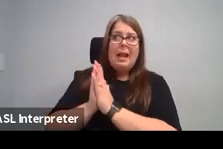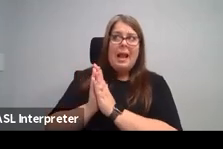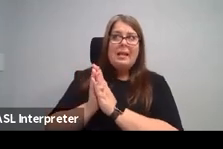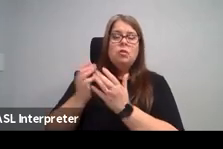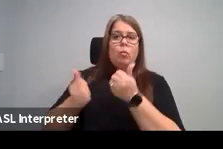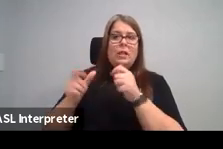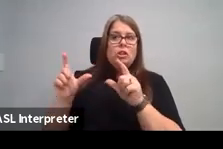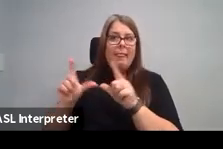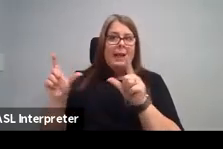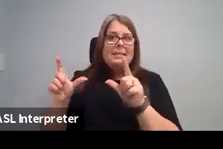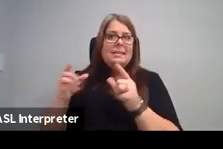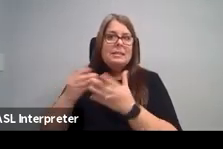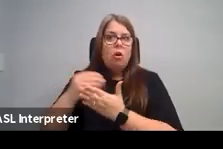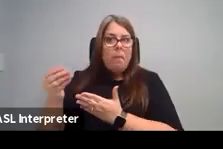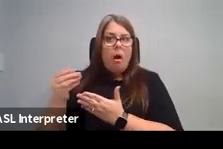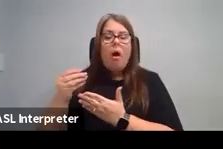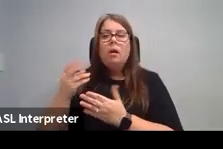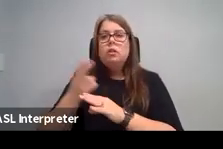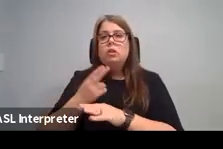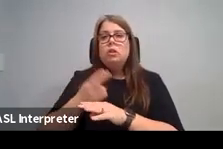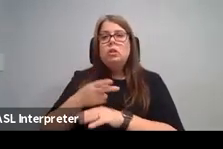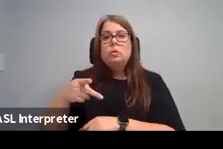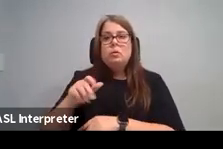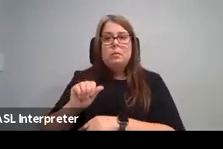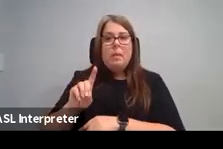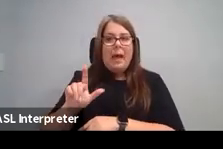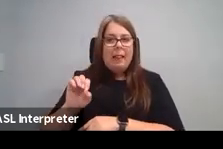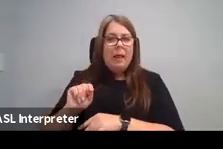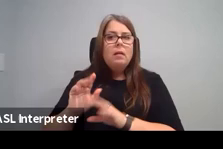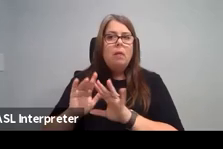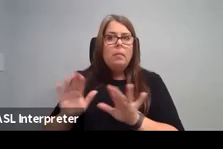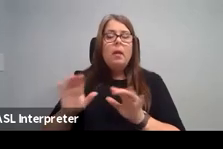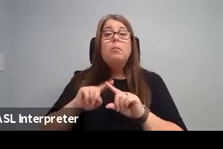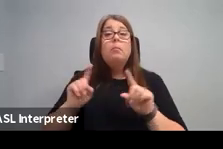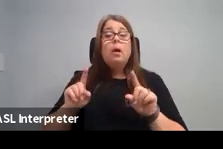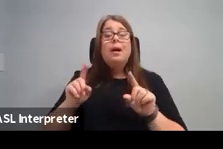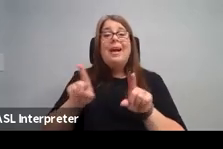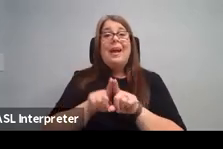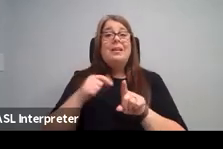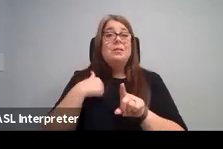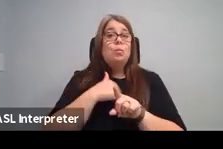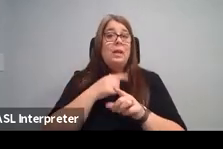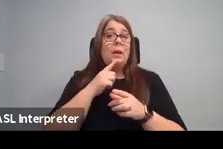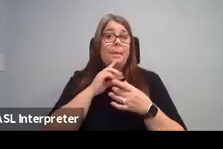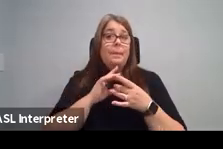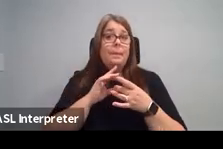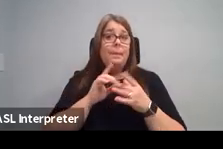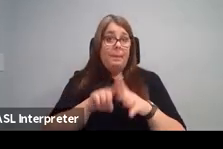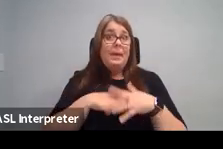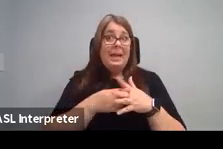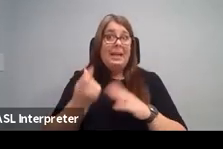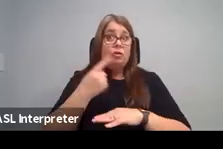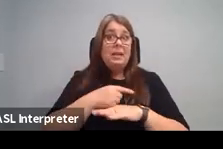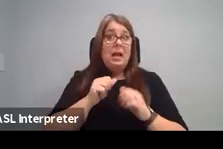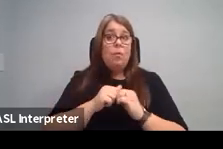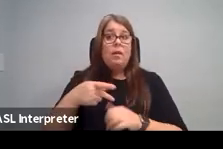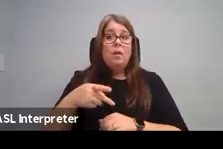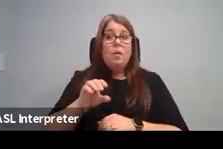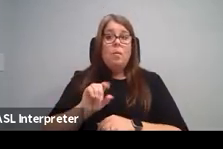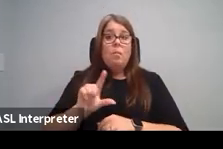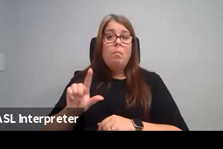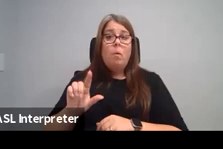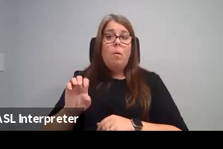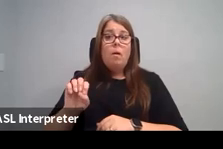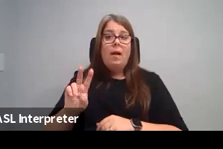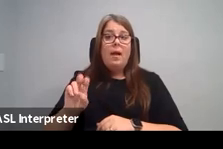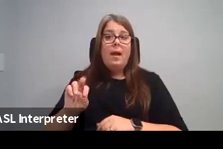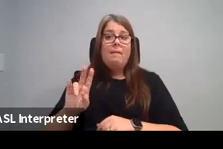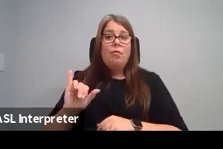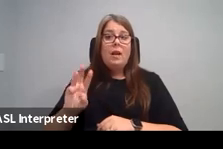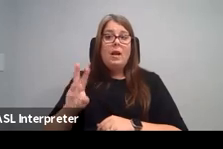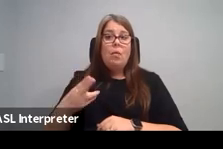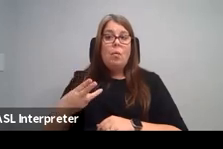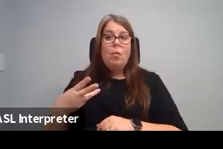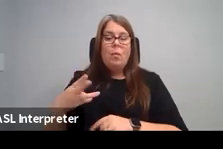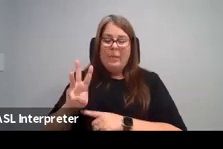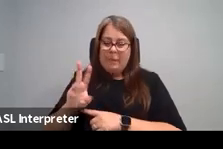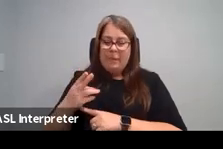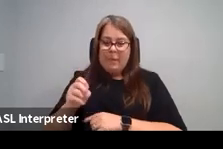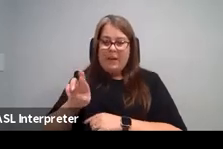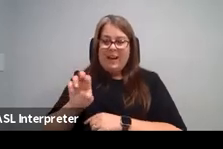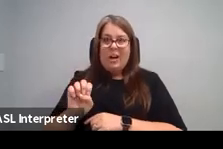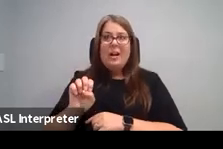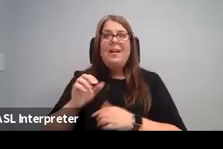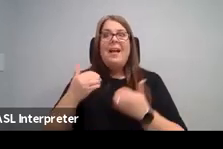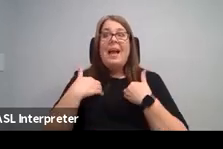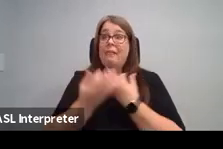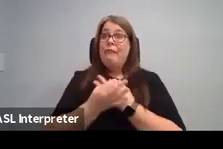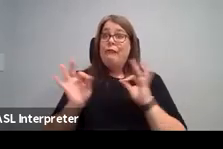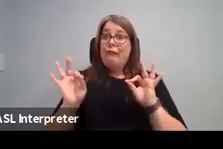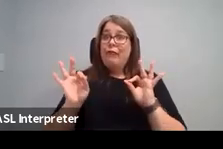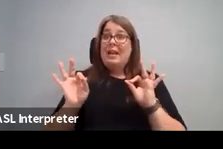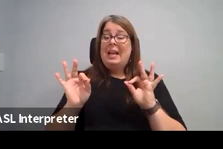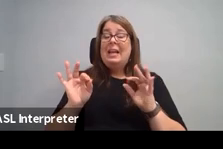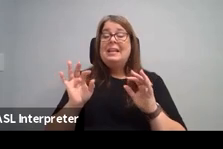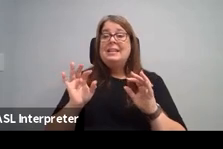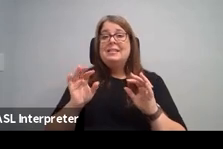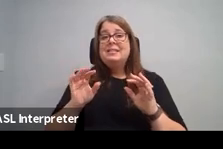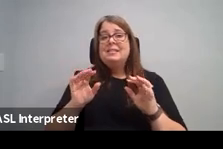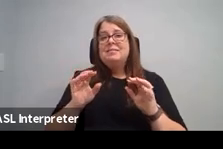Jewyl Alderson Clarke, SDCOE: To expand her use of things like tablet. I think that as we began today and we did a poll everywhere, but the free version has a limit. But if you go you know it's everything's premium now. Right. So if you want to expand your capacity.